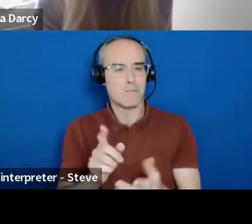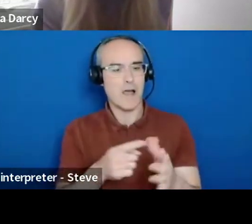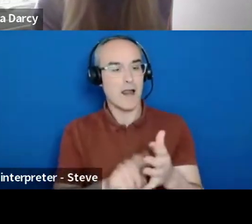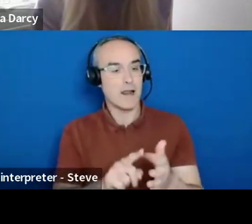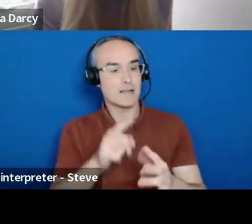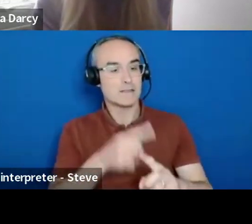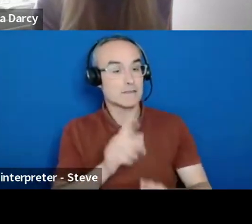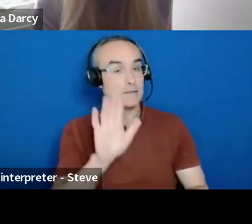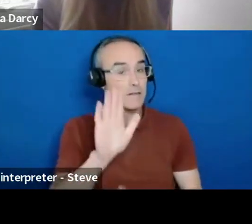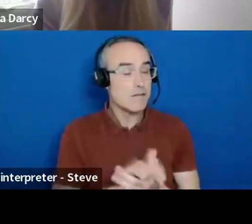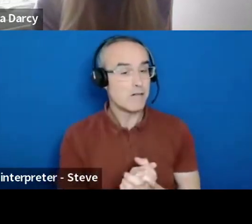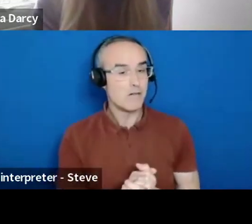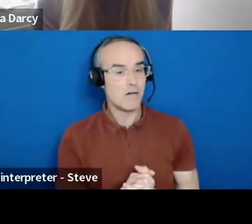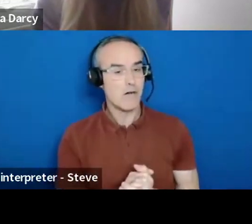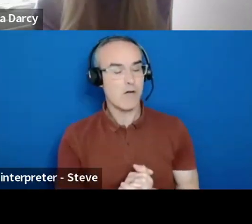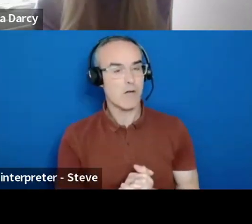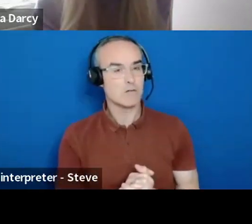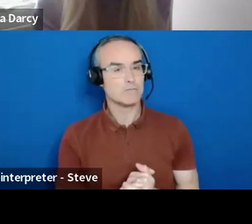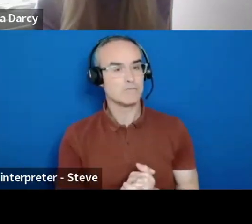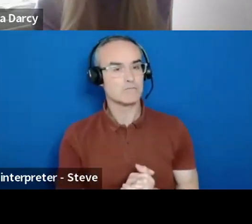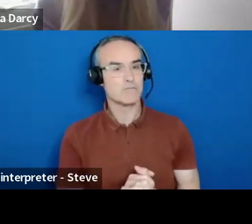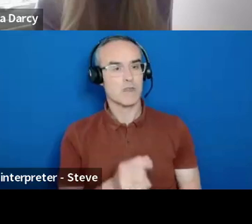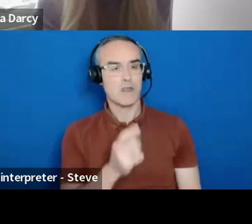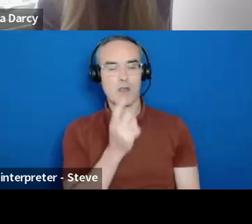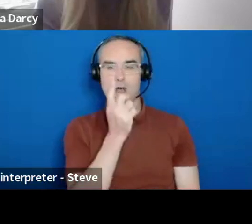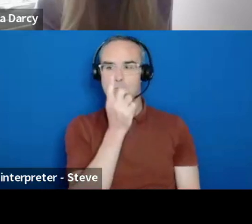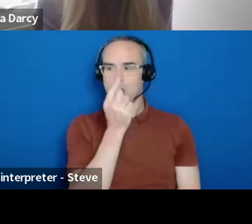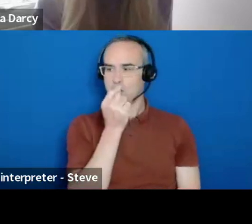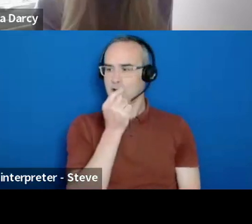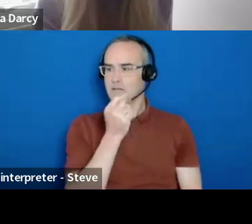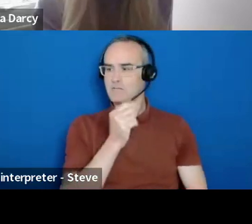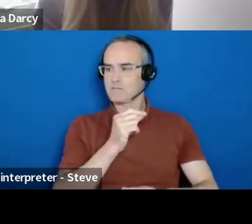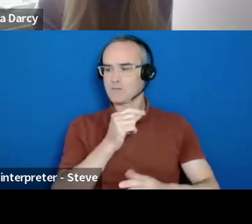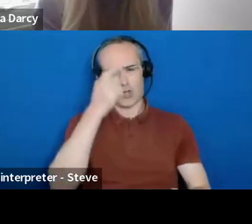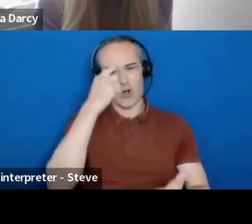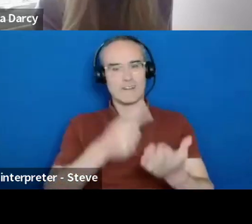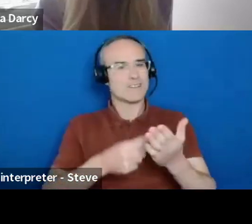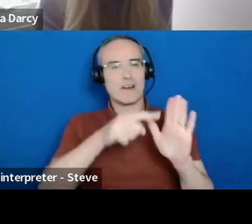Alex: So it may not be that they're directly setting policy. Some of these organizations will